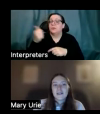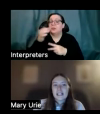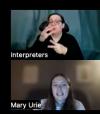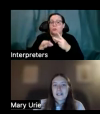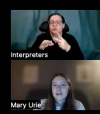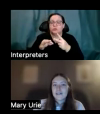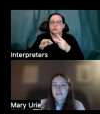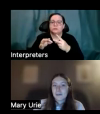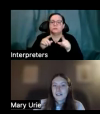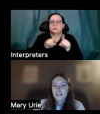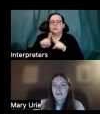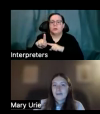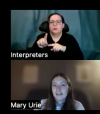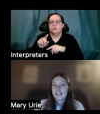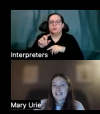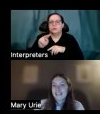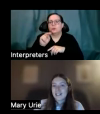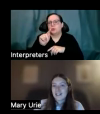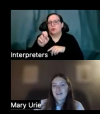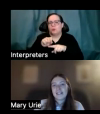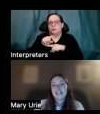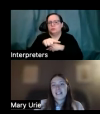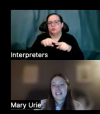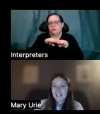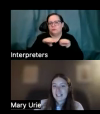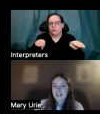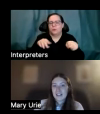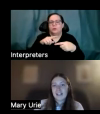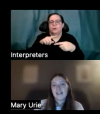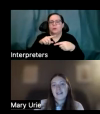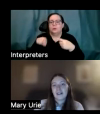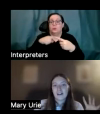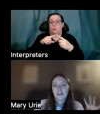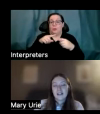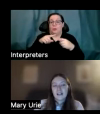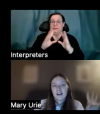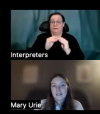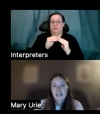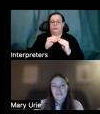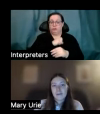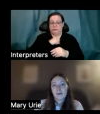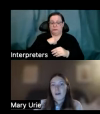sending a note to the floor when they're in session when the Senate is in session, and they're all on the Senate floor,